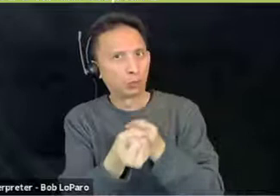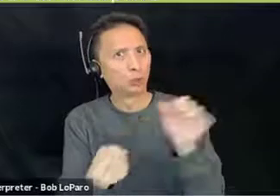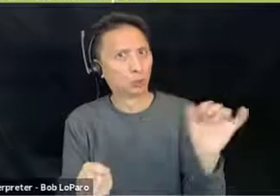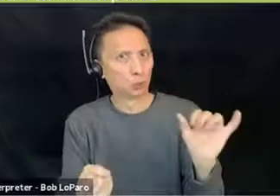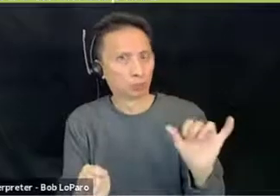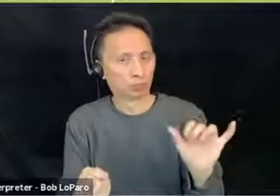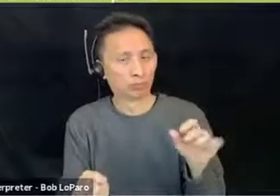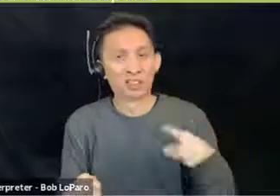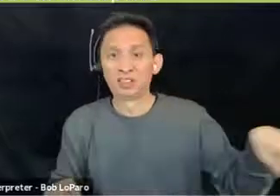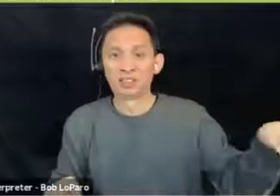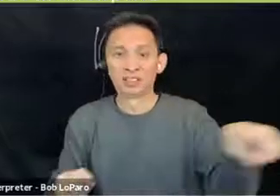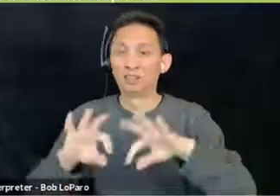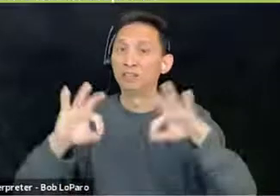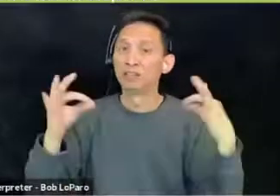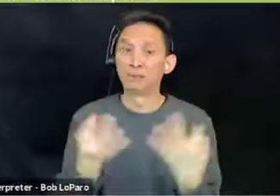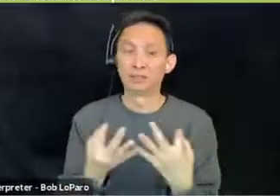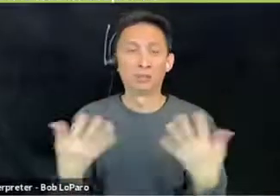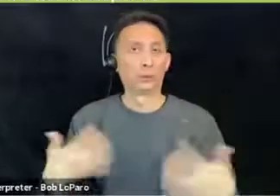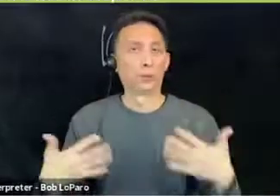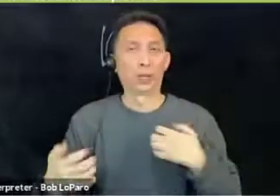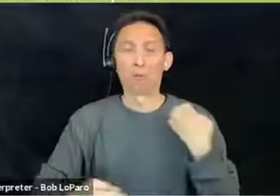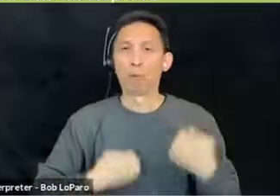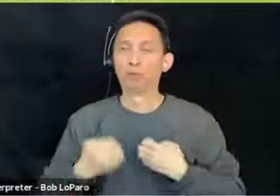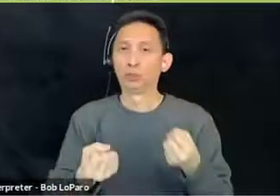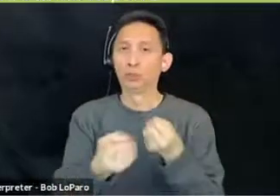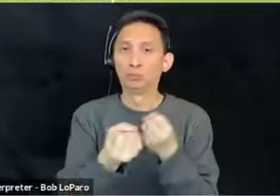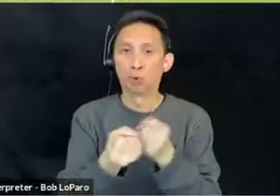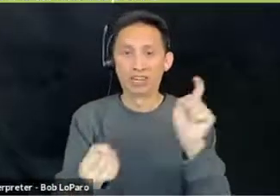need emotional support, they need help,